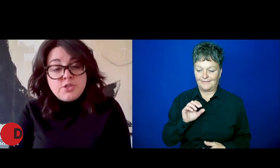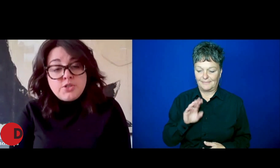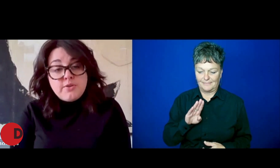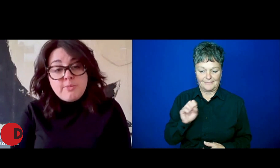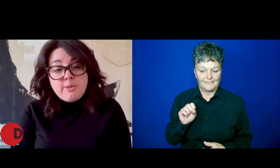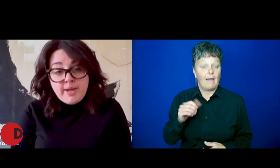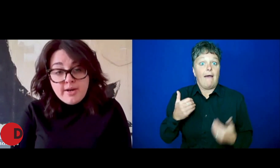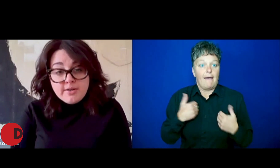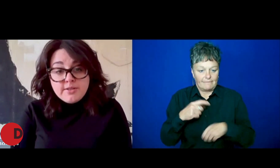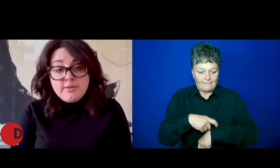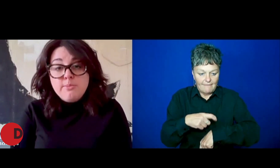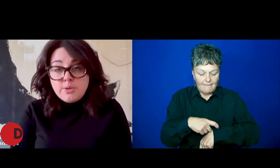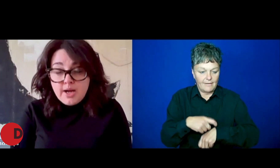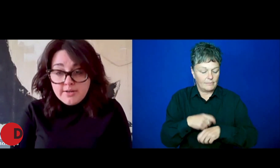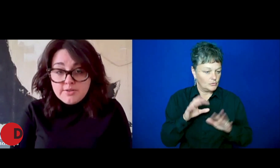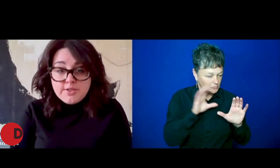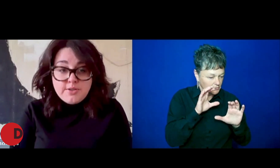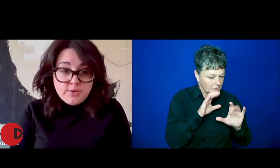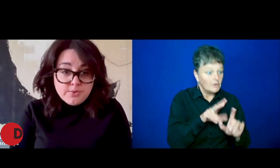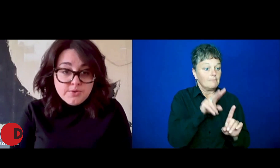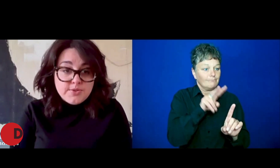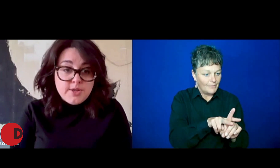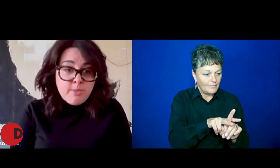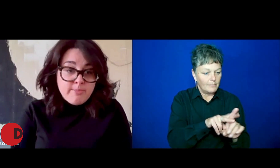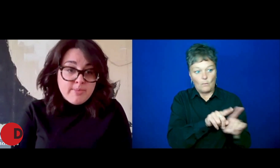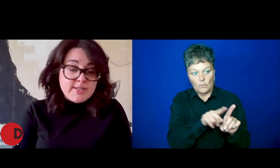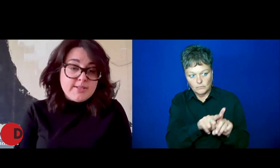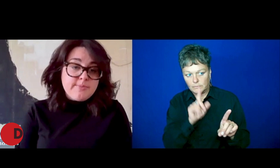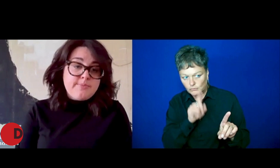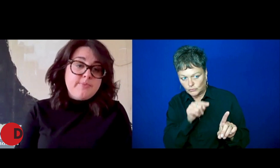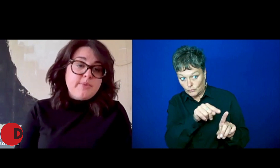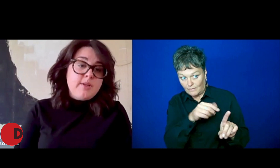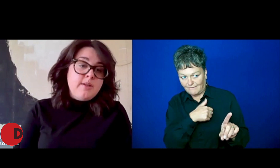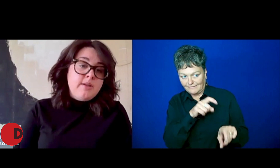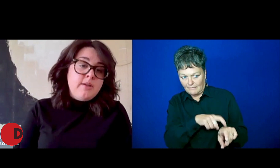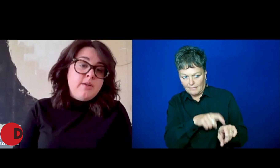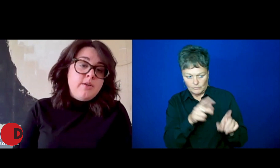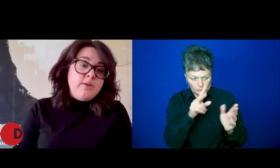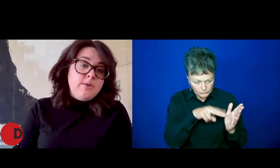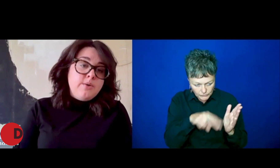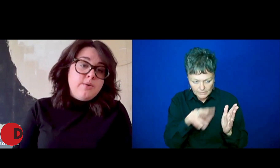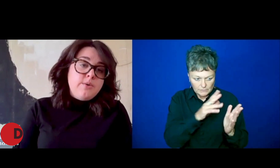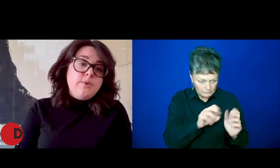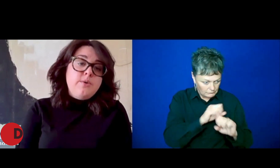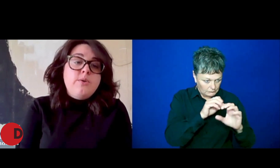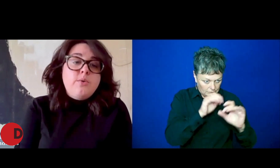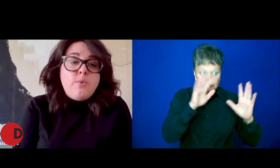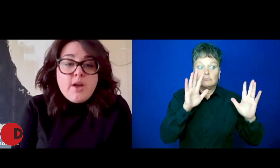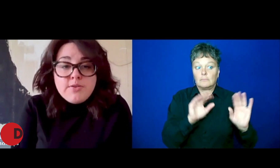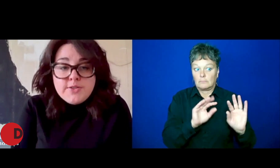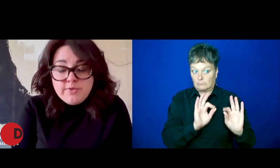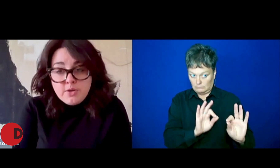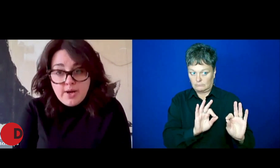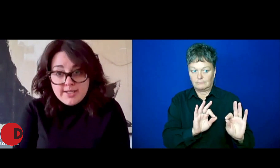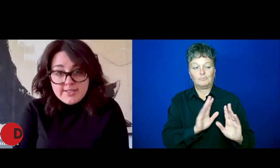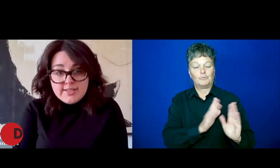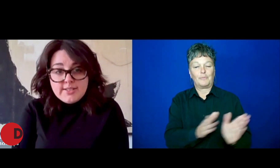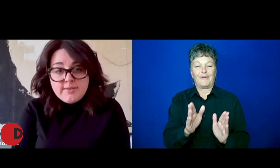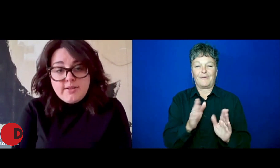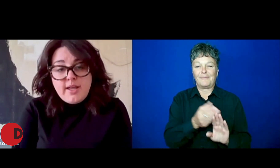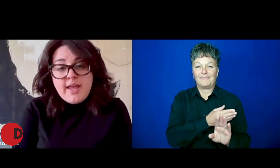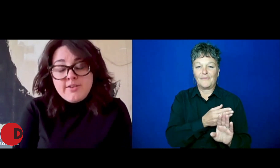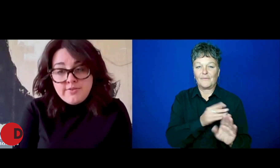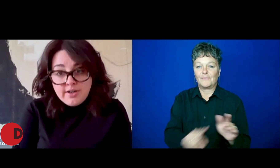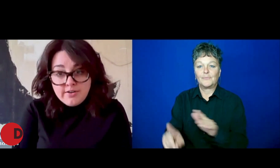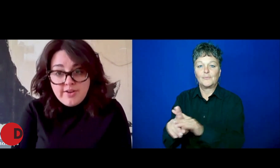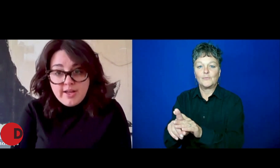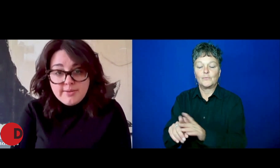ensure they are prepared prior to the donor’s appointment.